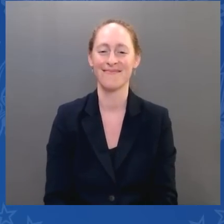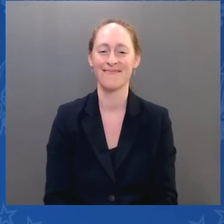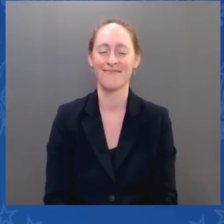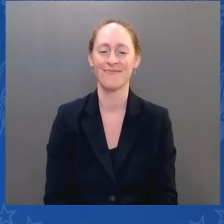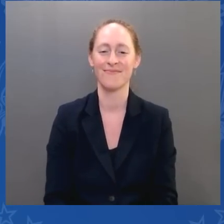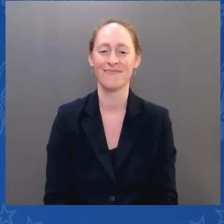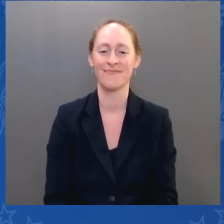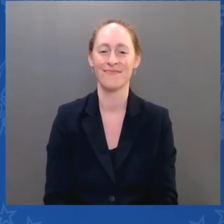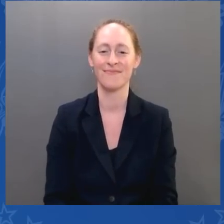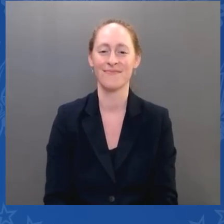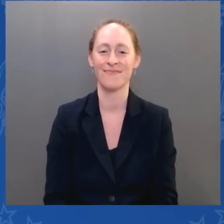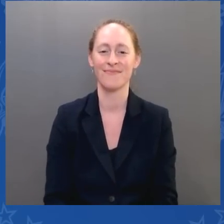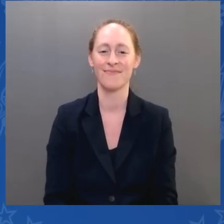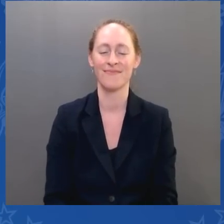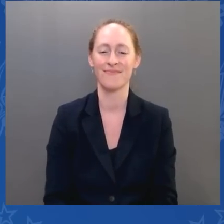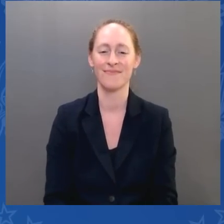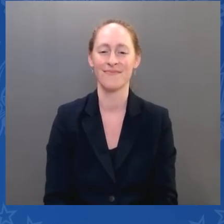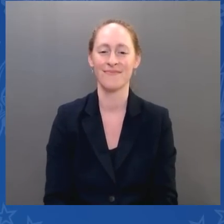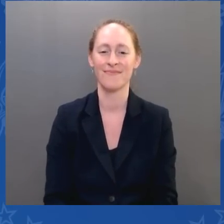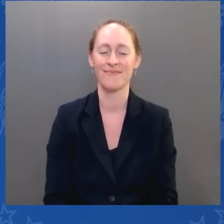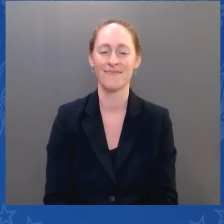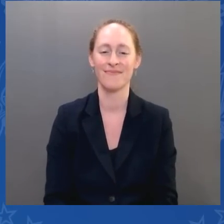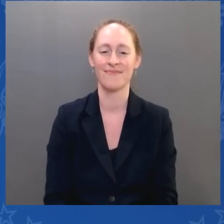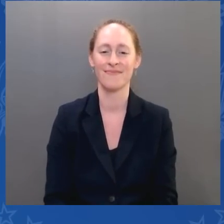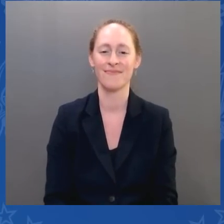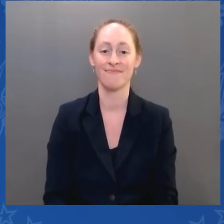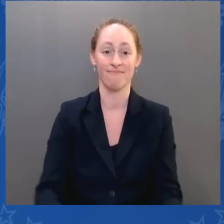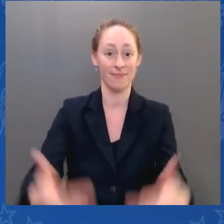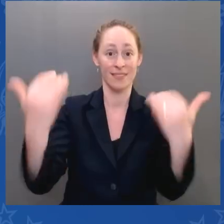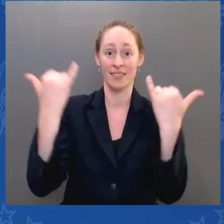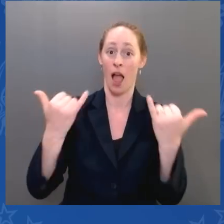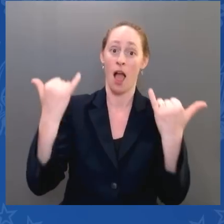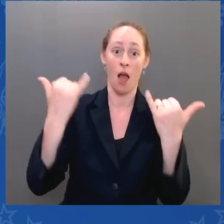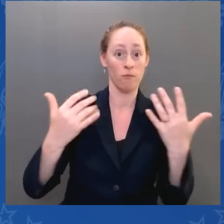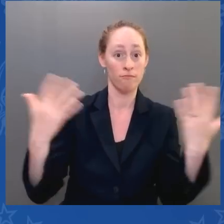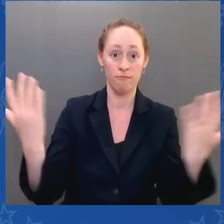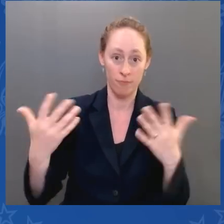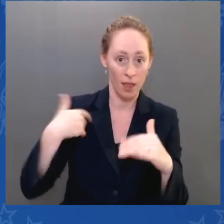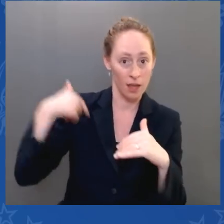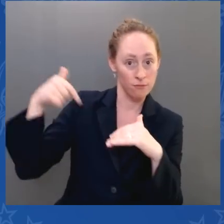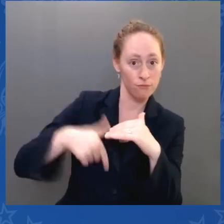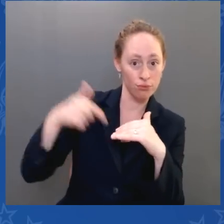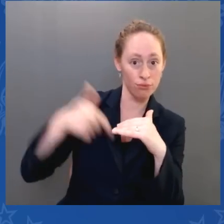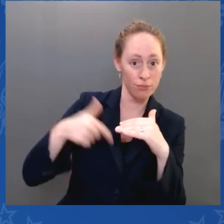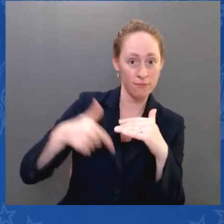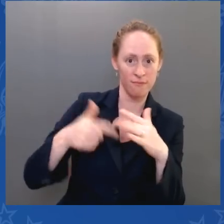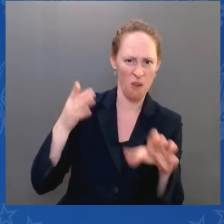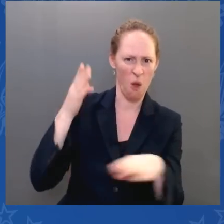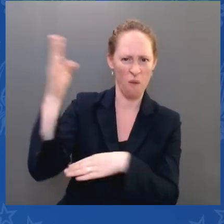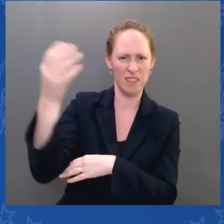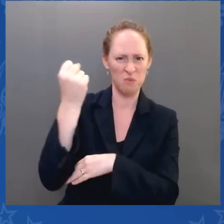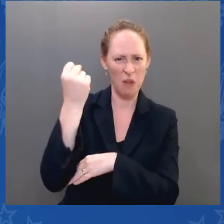and we're on track to hit near-record highs. I've been working to make sure that when the price of oil comes down,